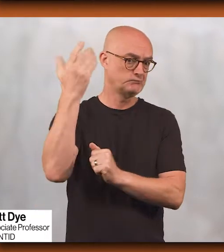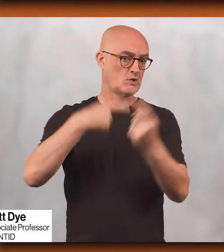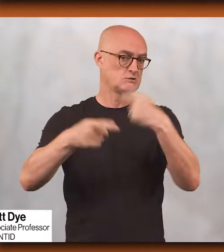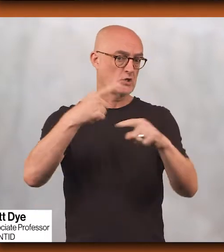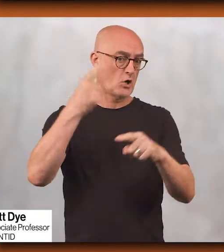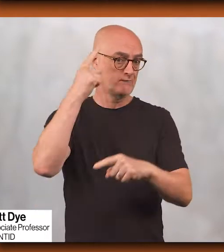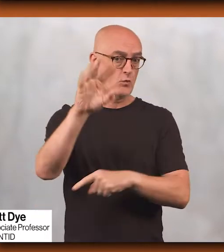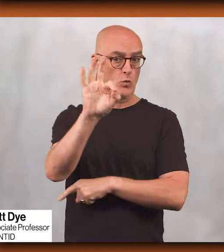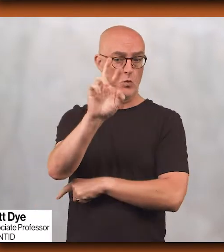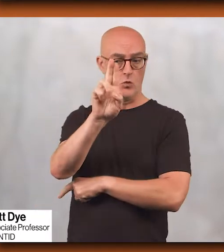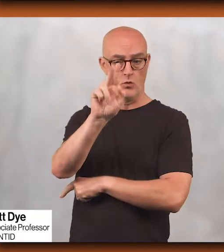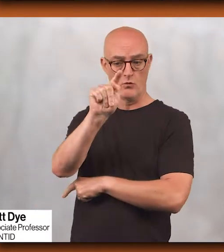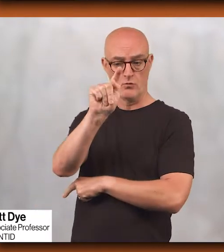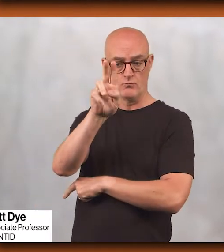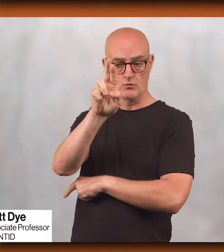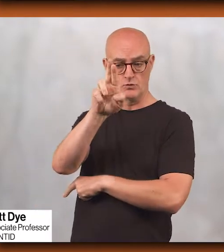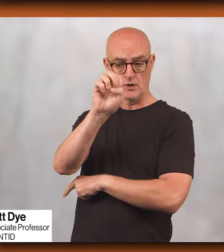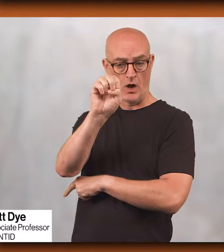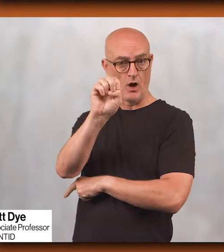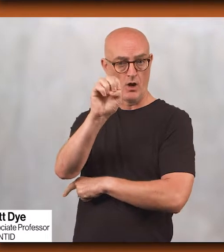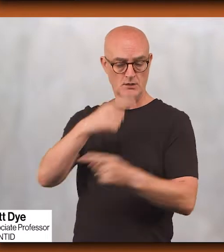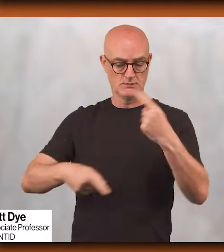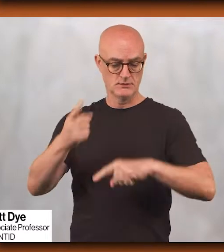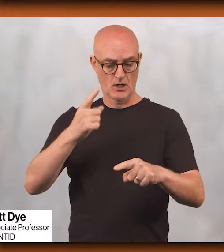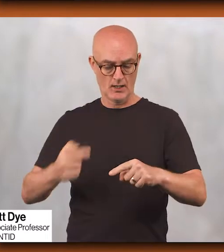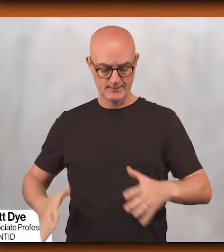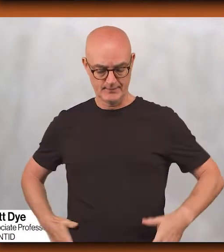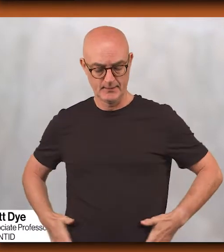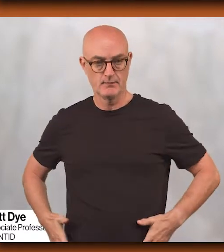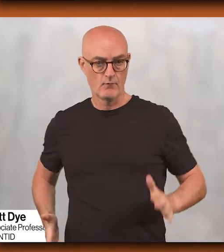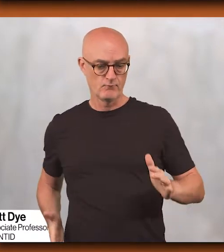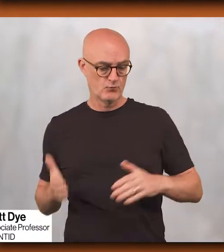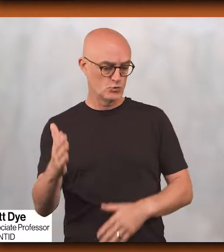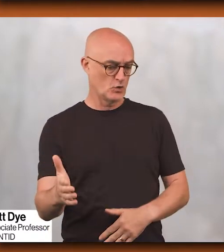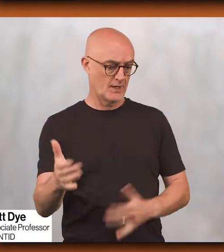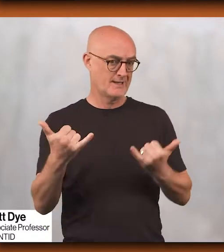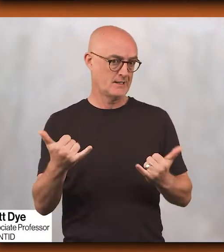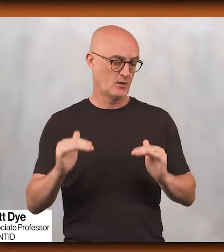was articulated close to the hip, and now it's articulated closer to the face.